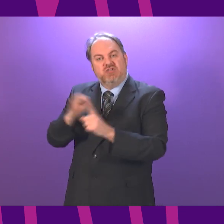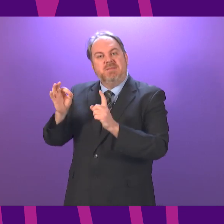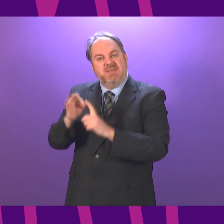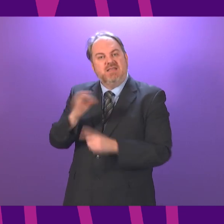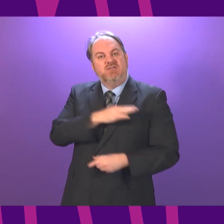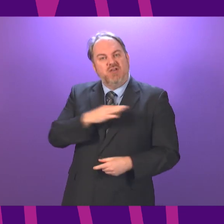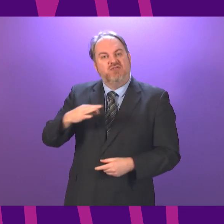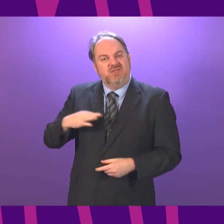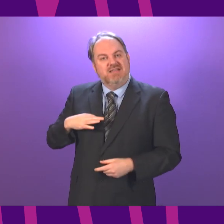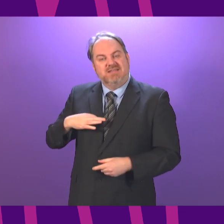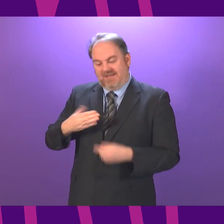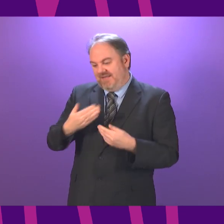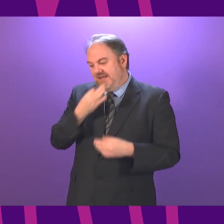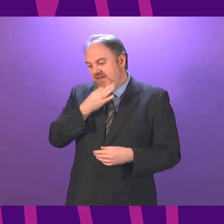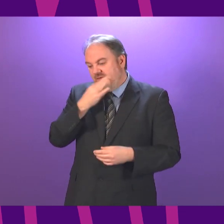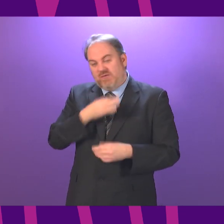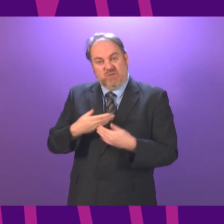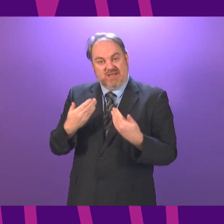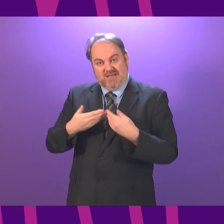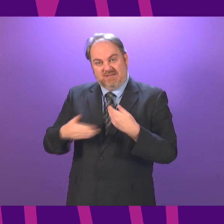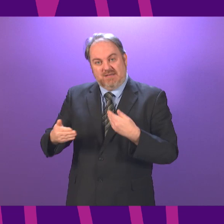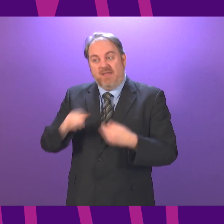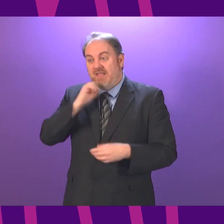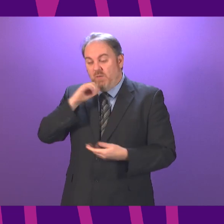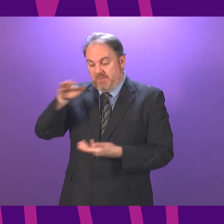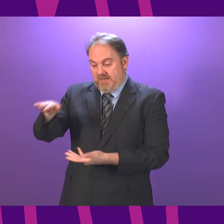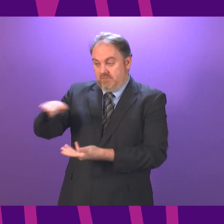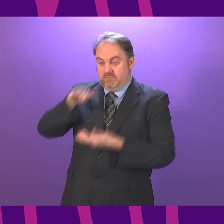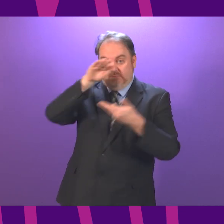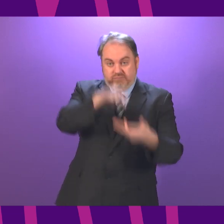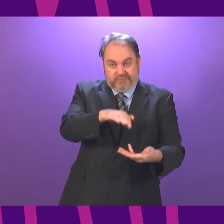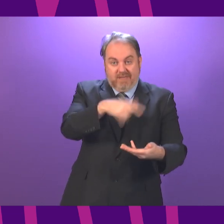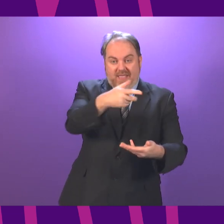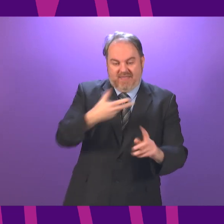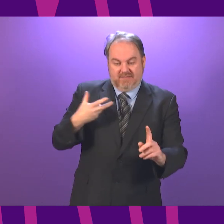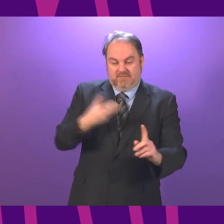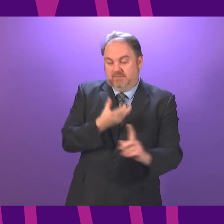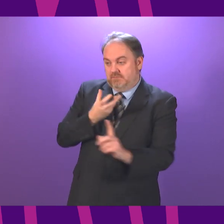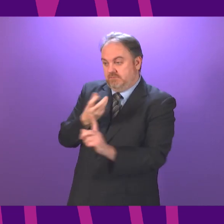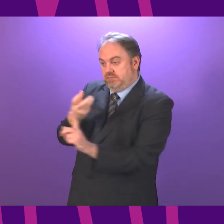the next few days they get into people’s arms. That is how a supply chain works.